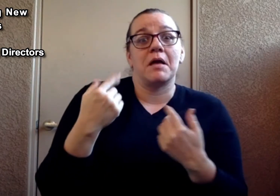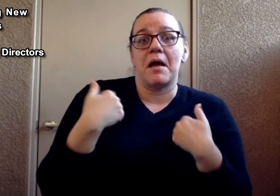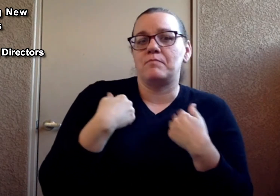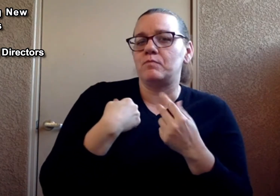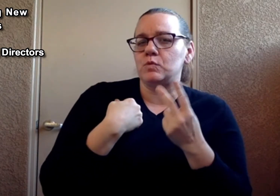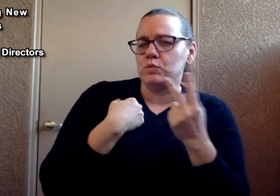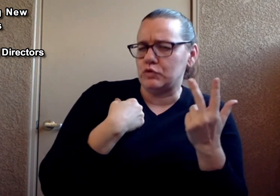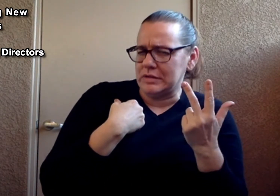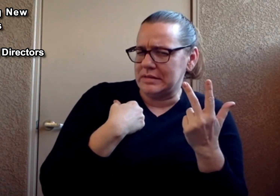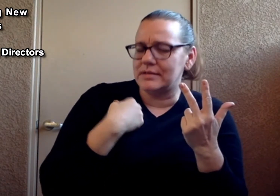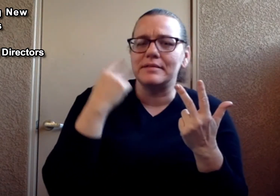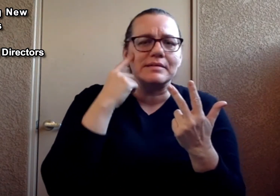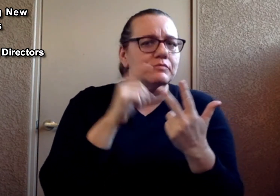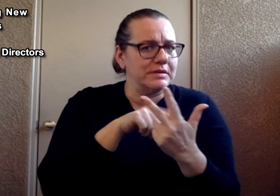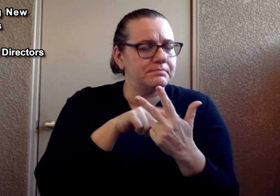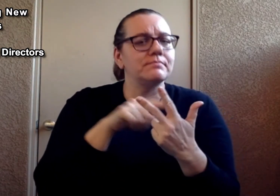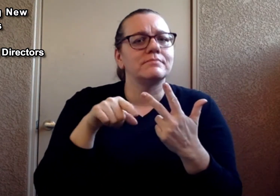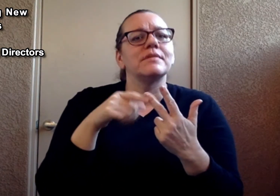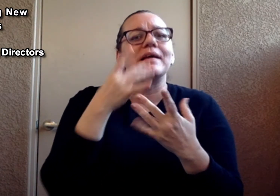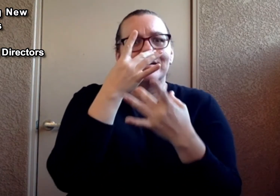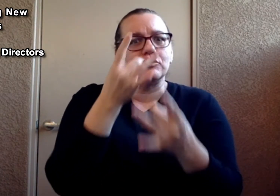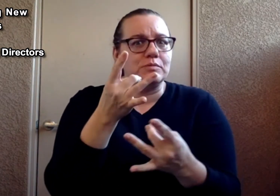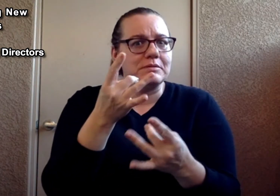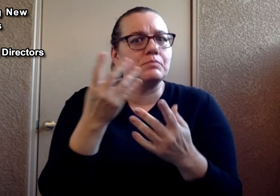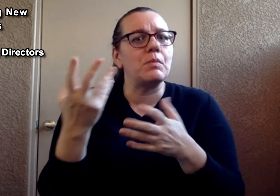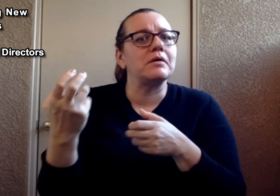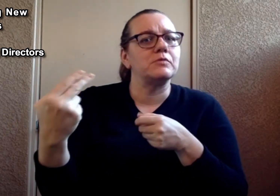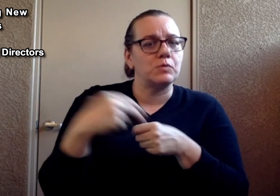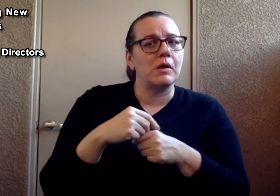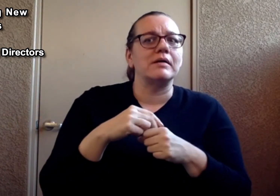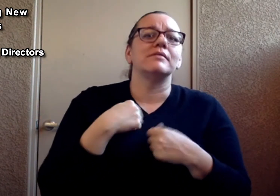we have, I believe, three people who are interested in joining the board.